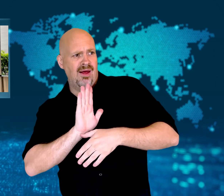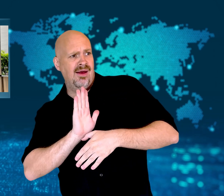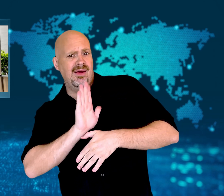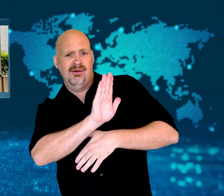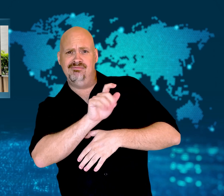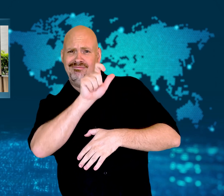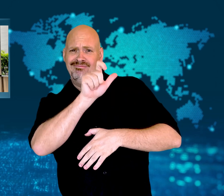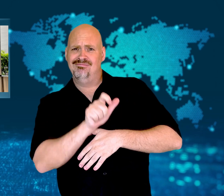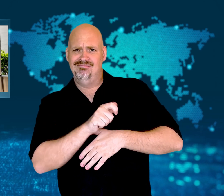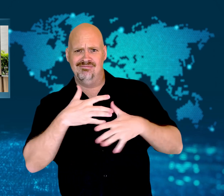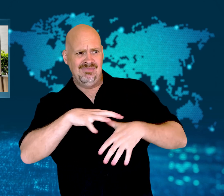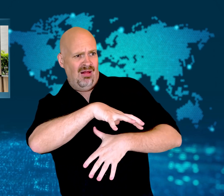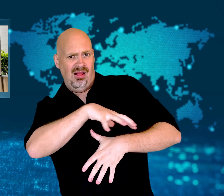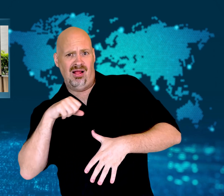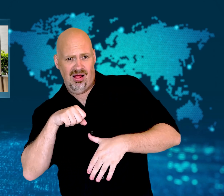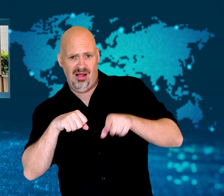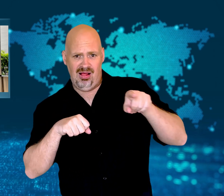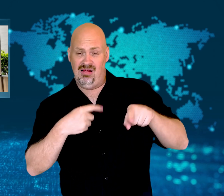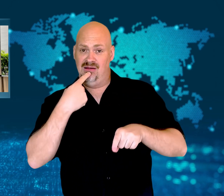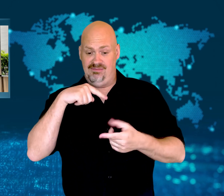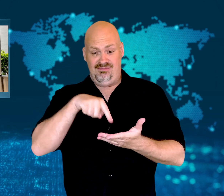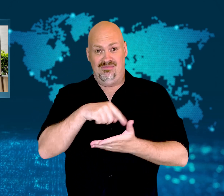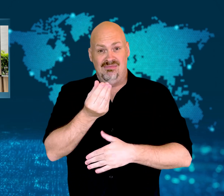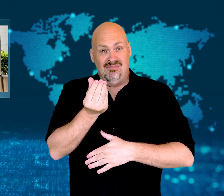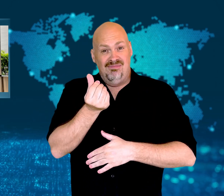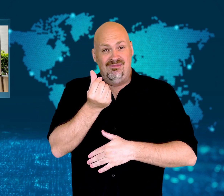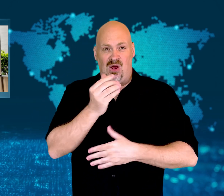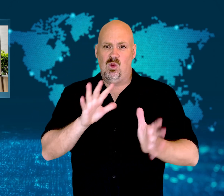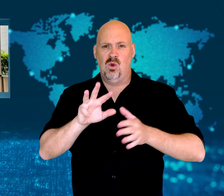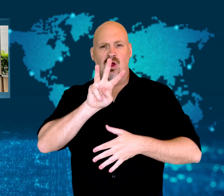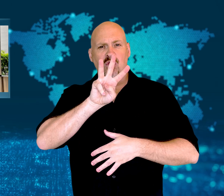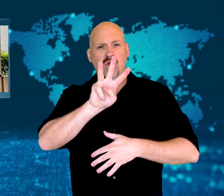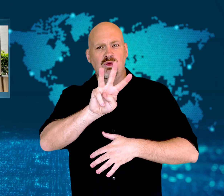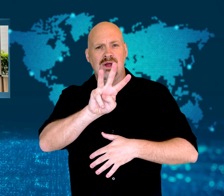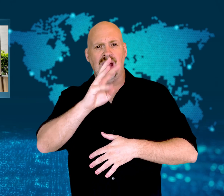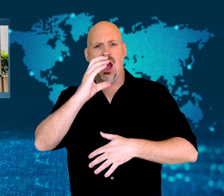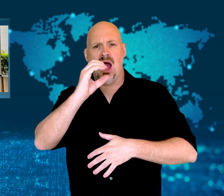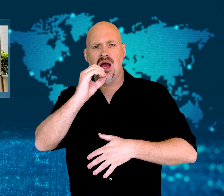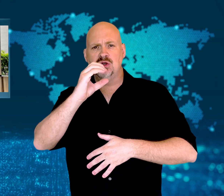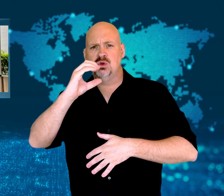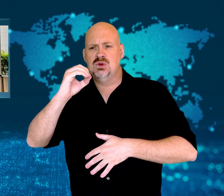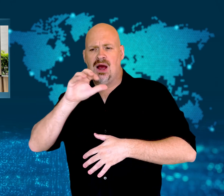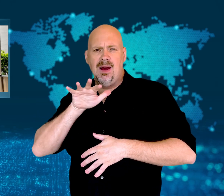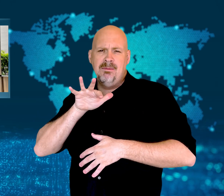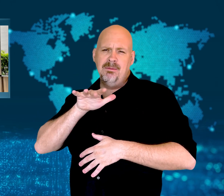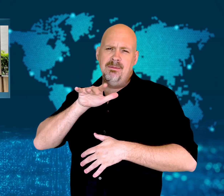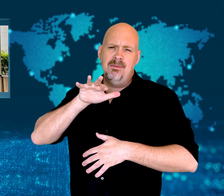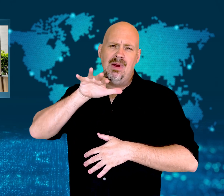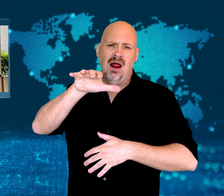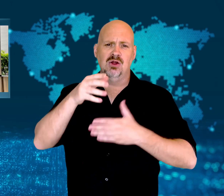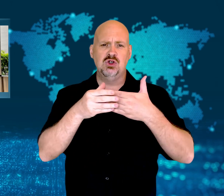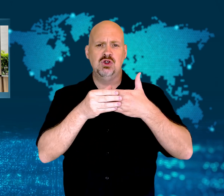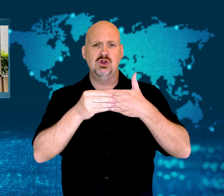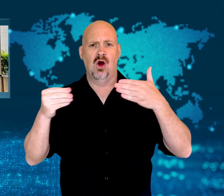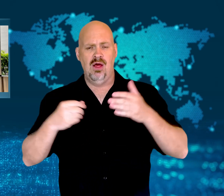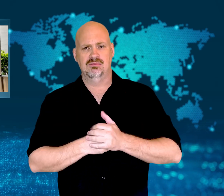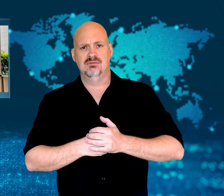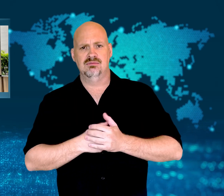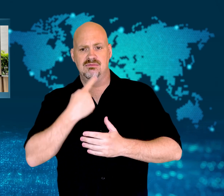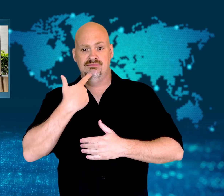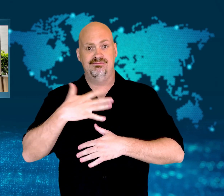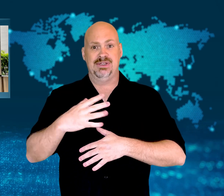He founded the People's Republic of China.